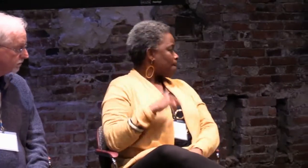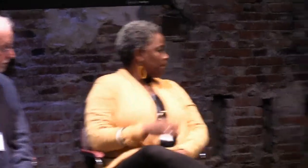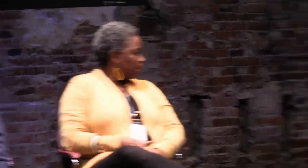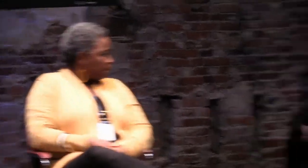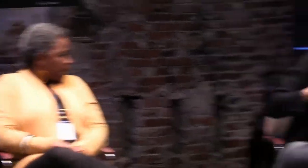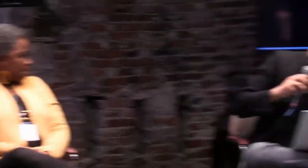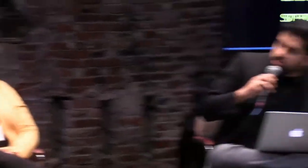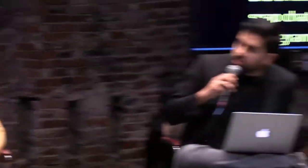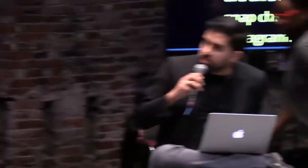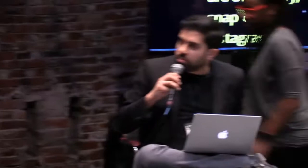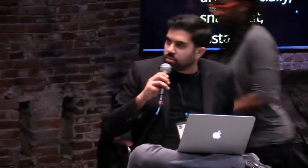Yeah I want to.